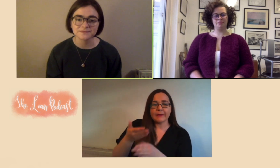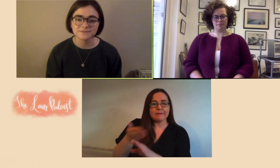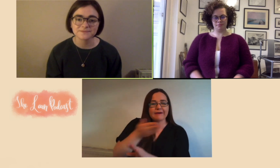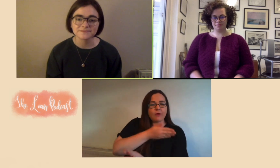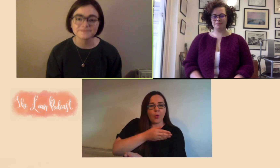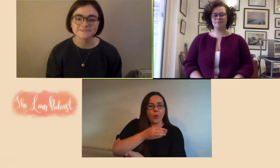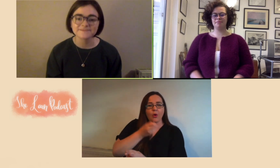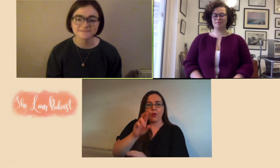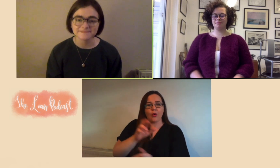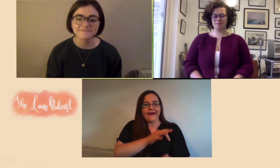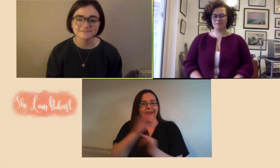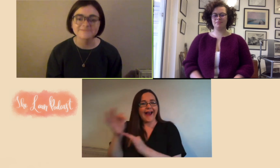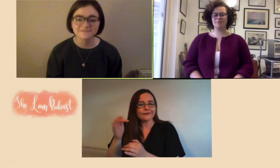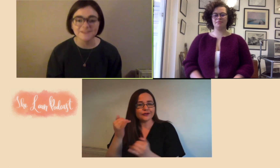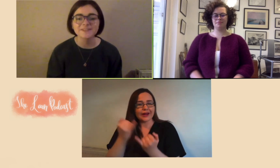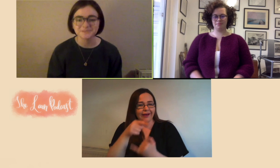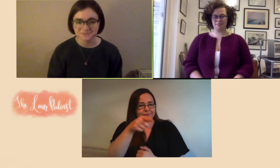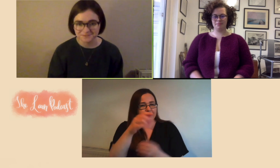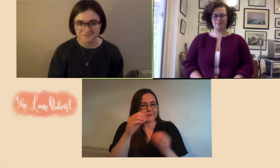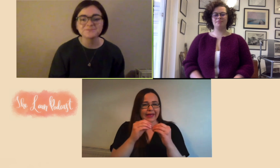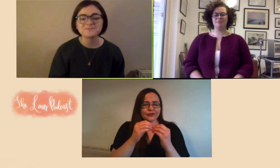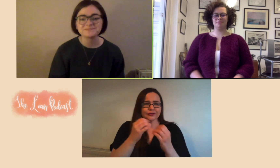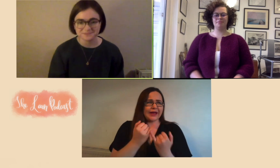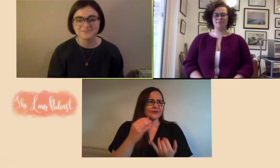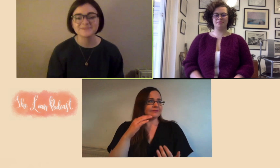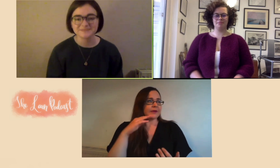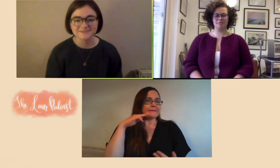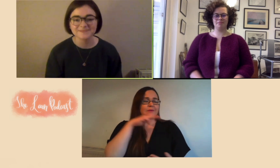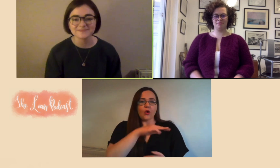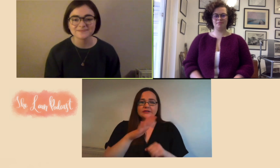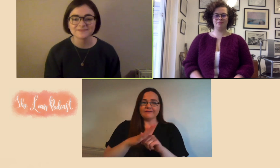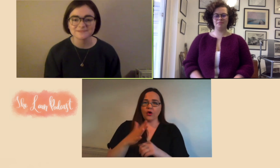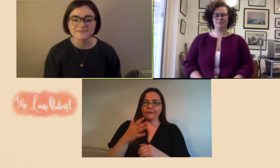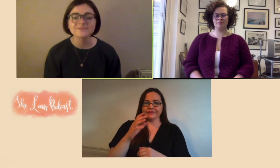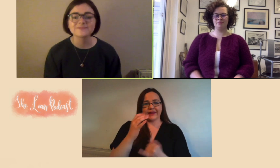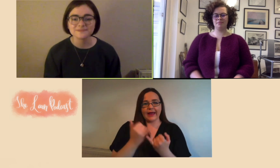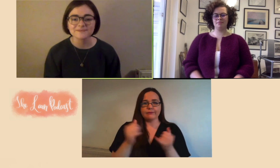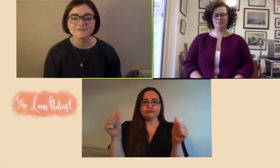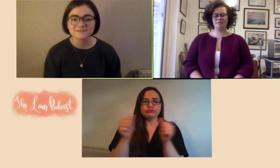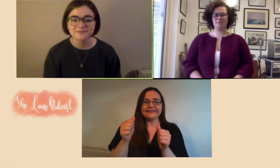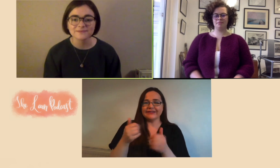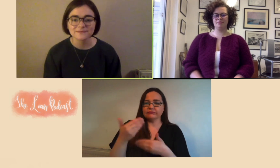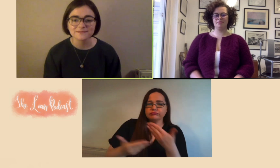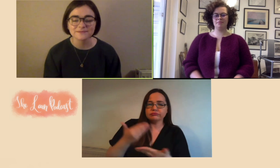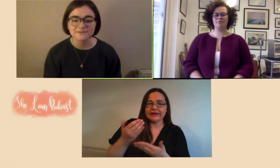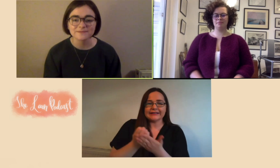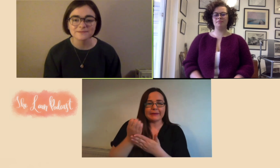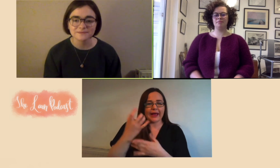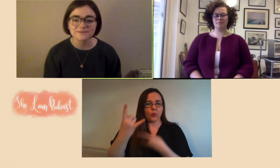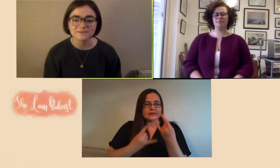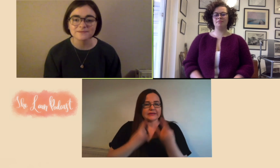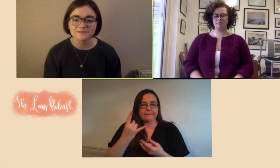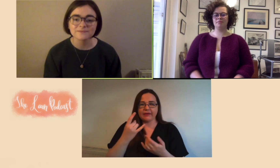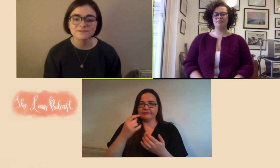and there was no way, kind of pre or post discussion with the interpreter. Like a briefing or a quick explanation